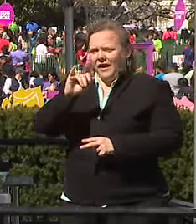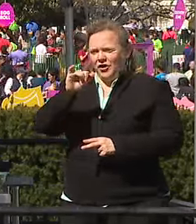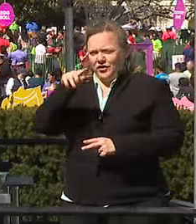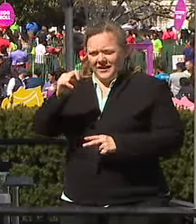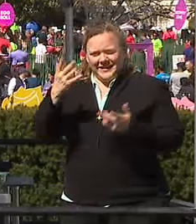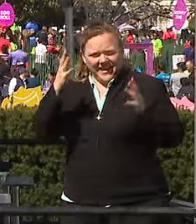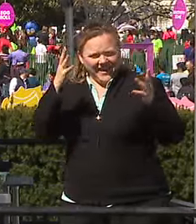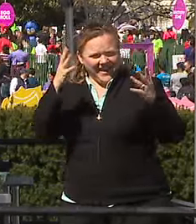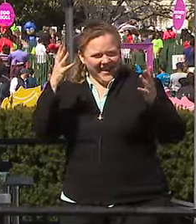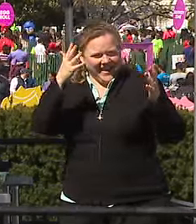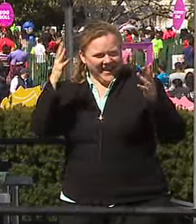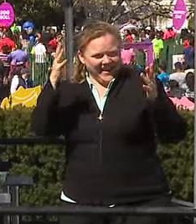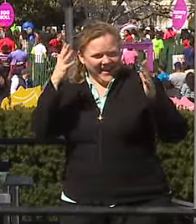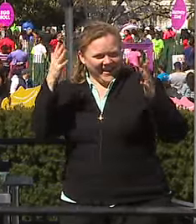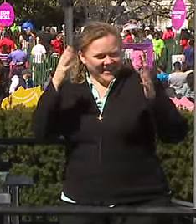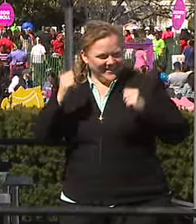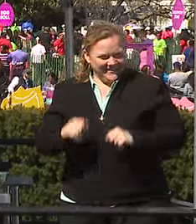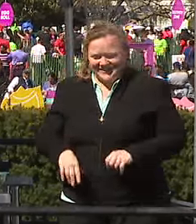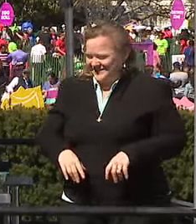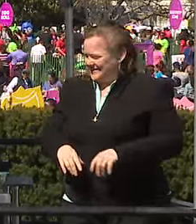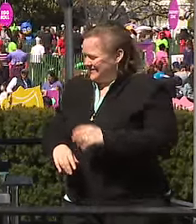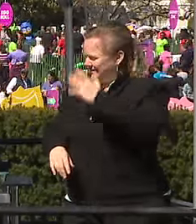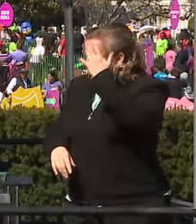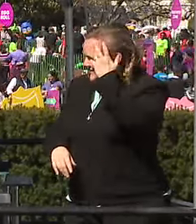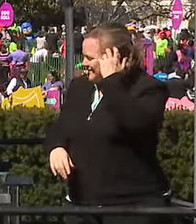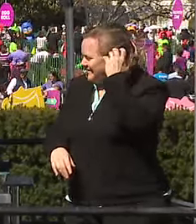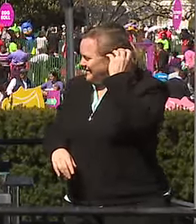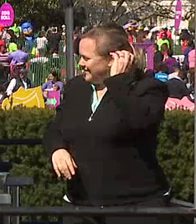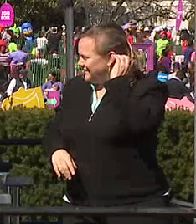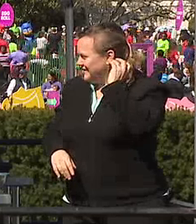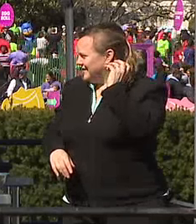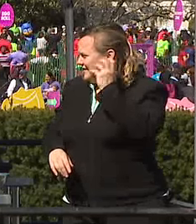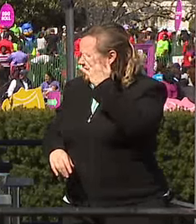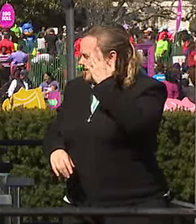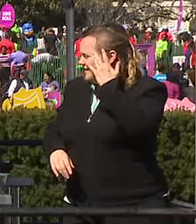give a round of applause to Cameron and Lila. Kwame Onwuachi: All right.